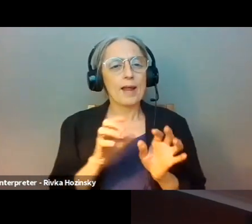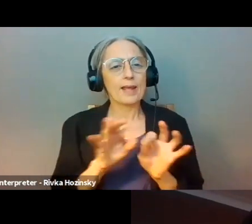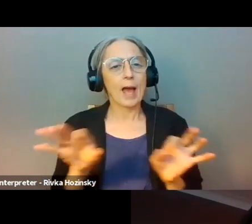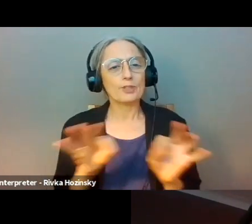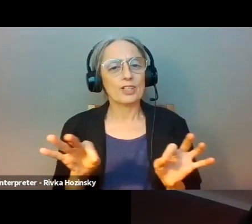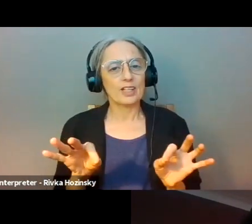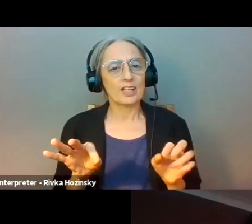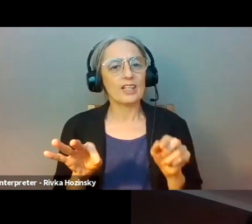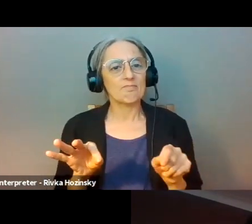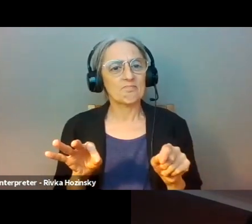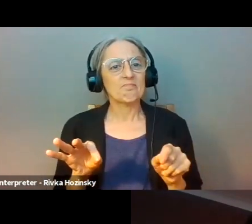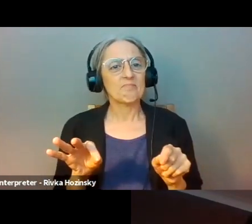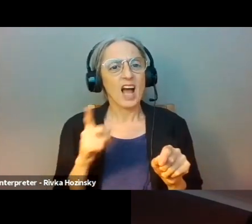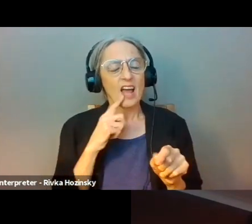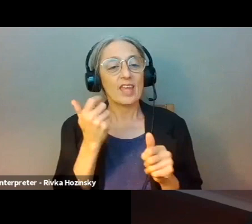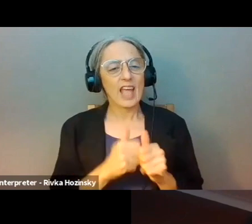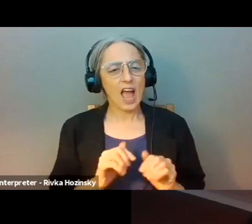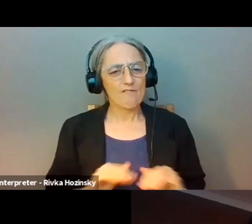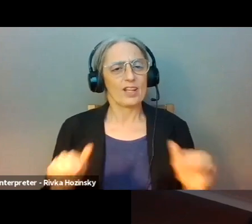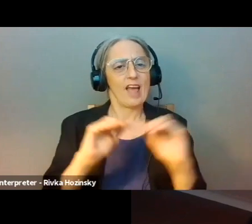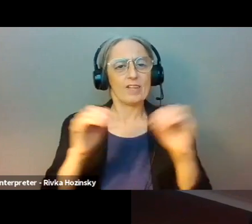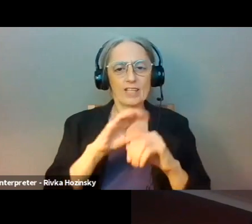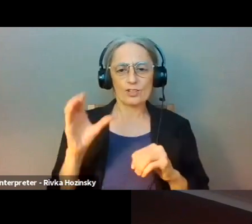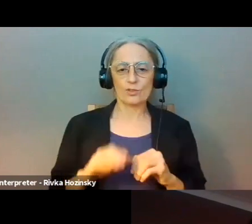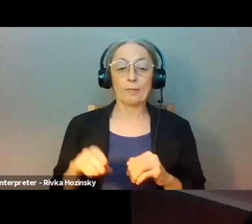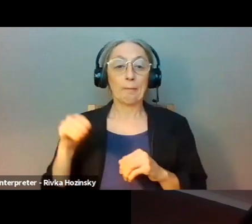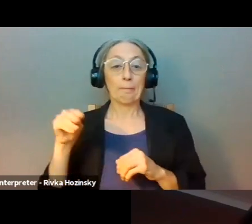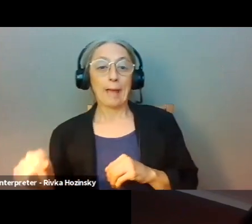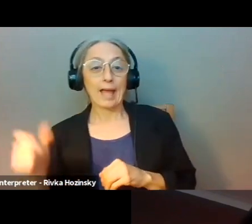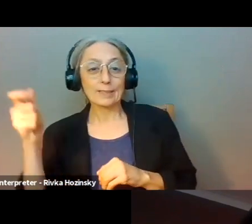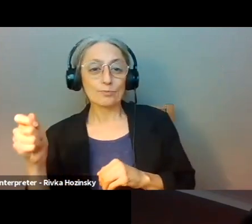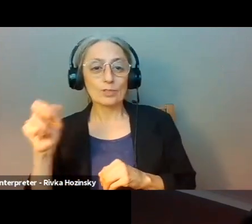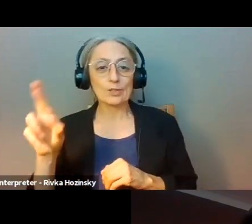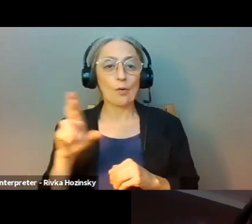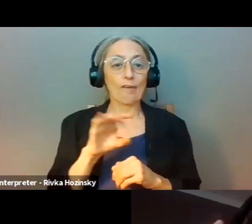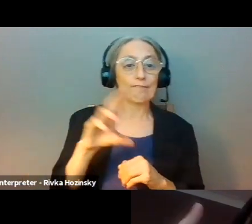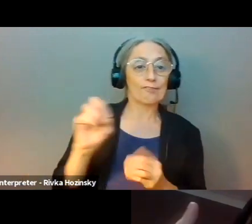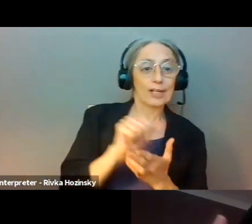enabled at every level of Zoom, whether you're paid or not. So in terms of just there's one level